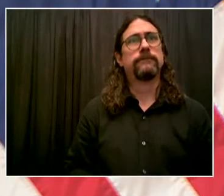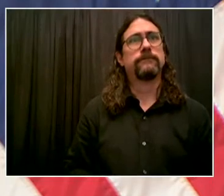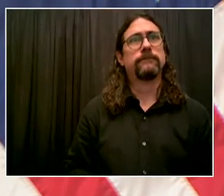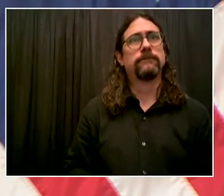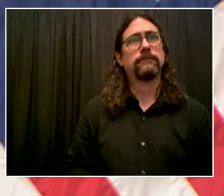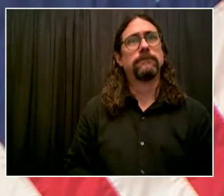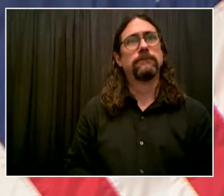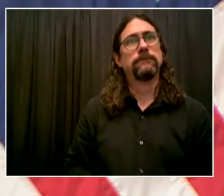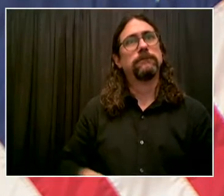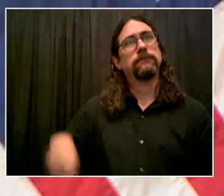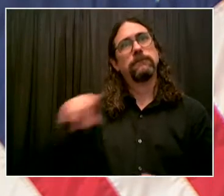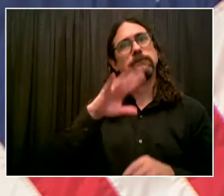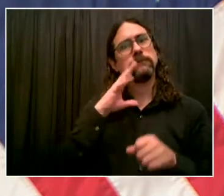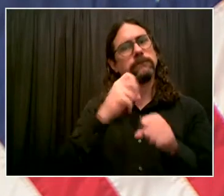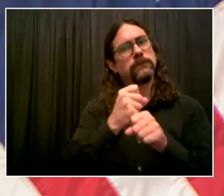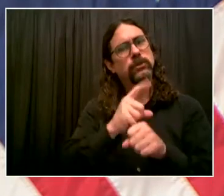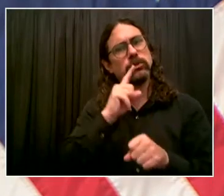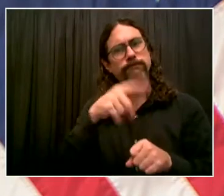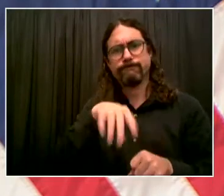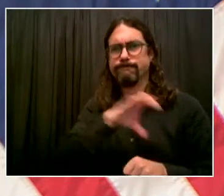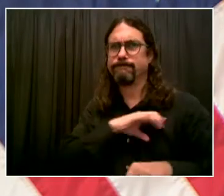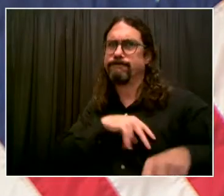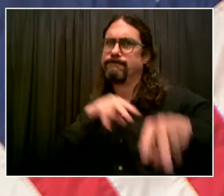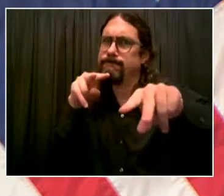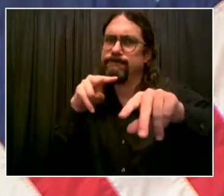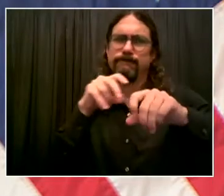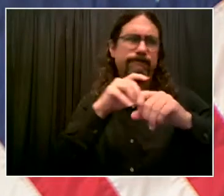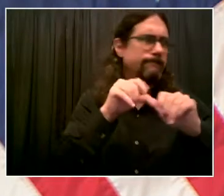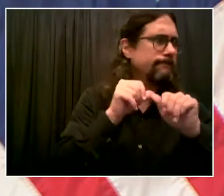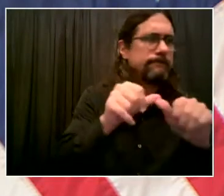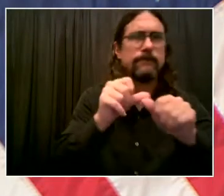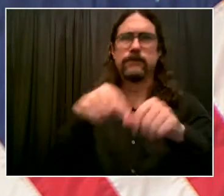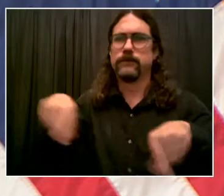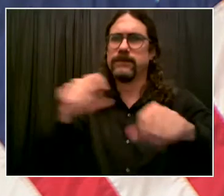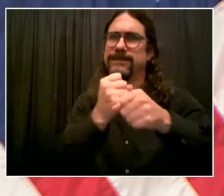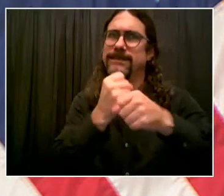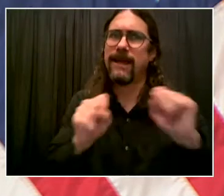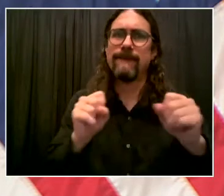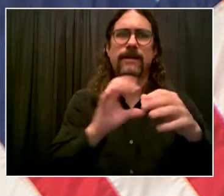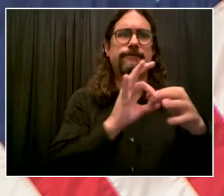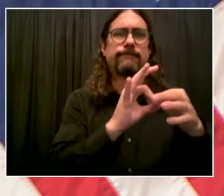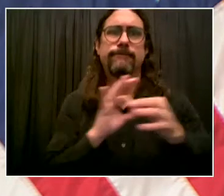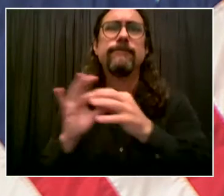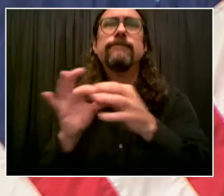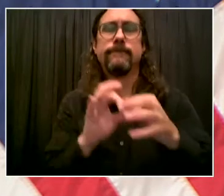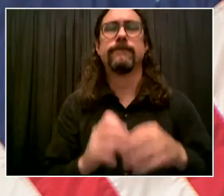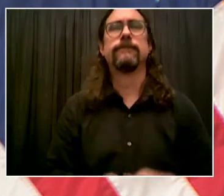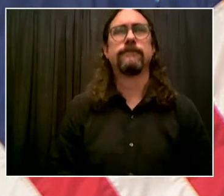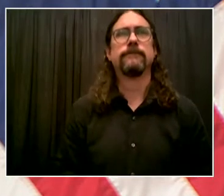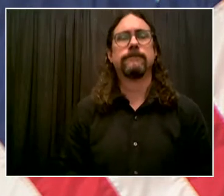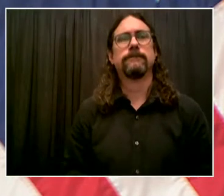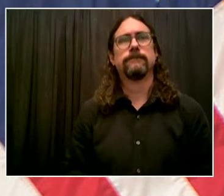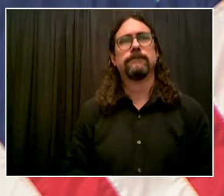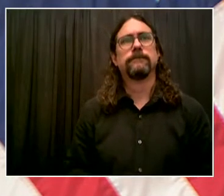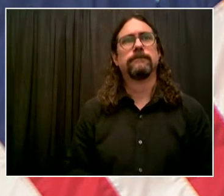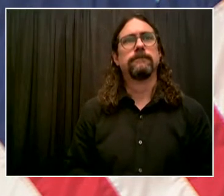UNDERSTAND THERE WILL BE EXECUTIVE OVERSIGHT TO MAKE SURE THE JOBS WILBL E